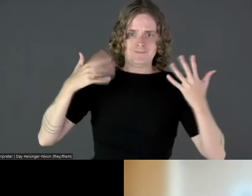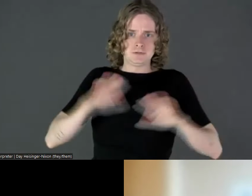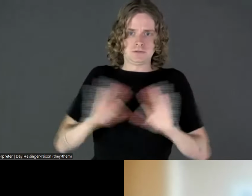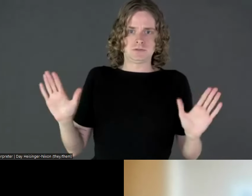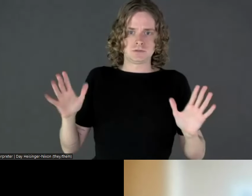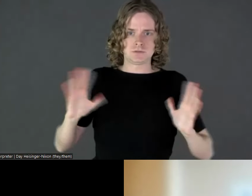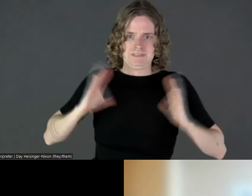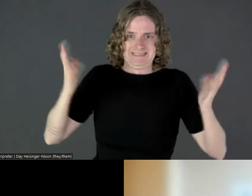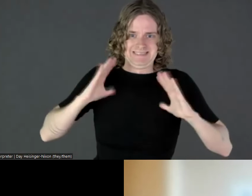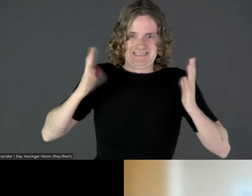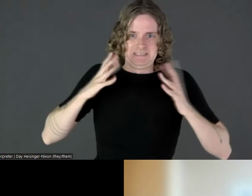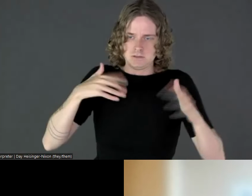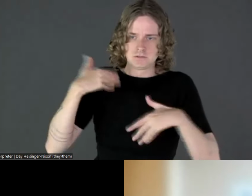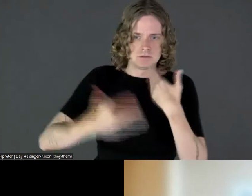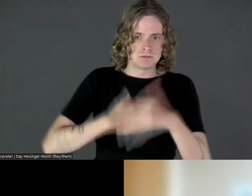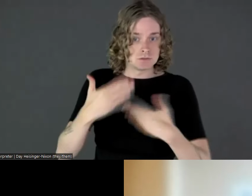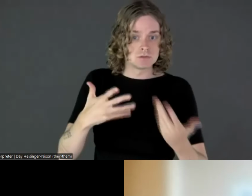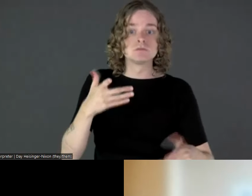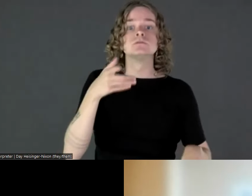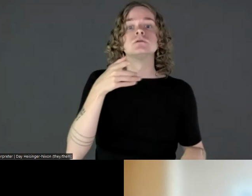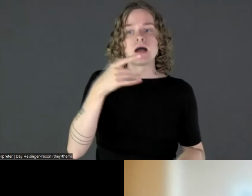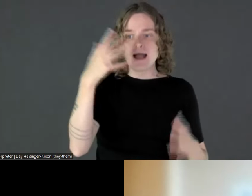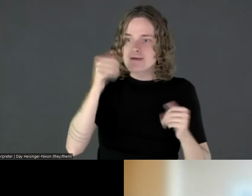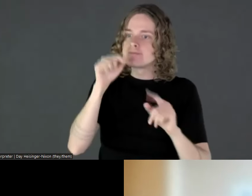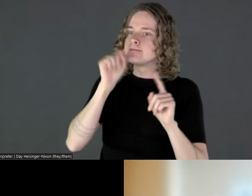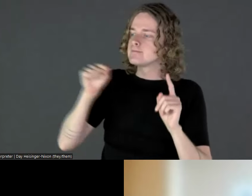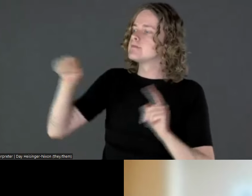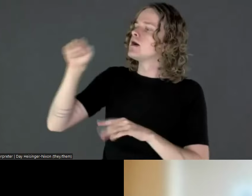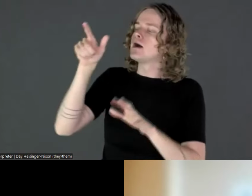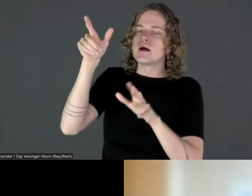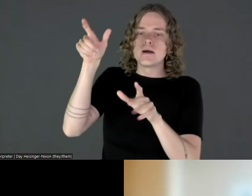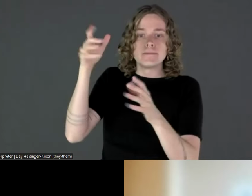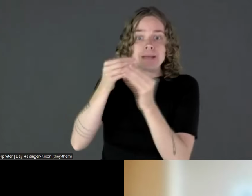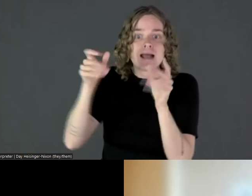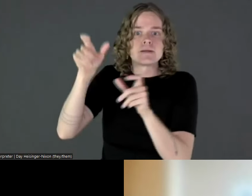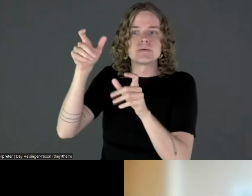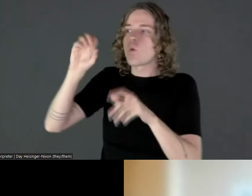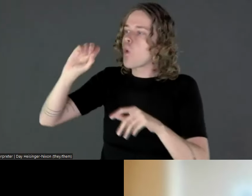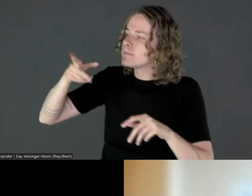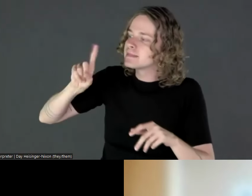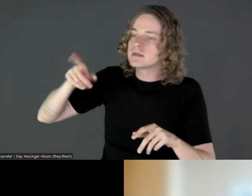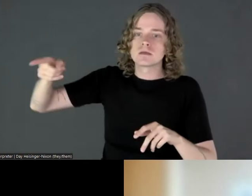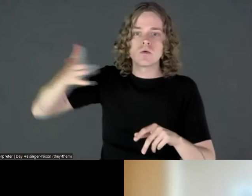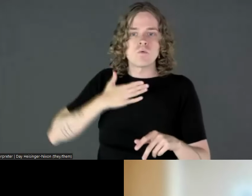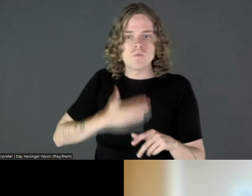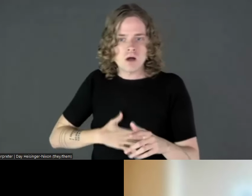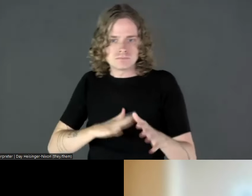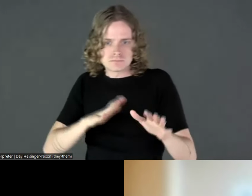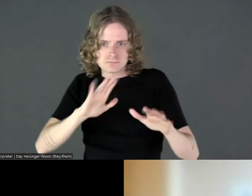problems with OPDs. When they wanted to protect the children and crisis situation for example,